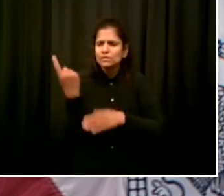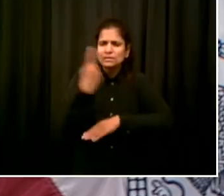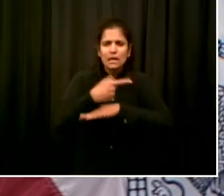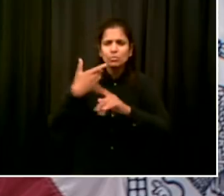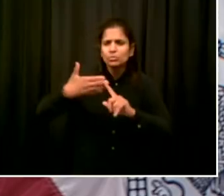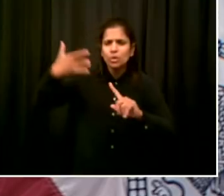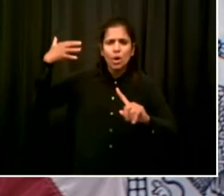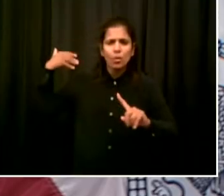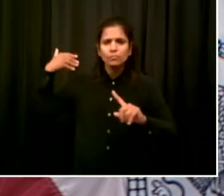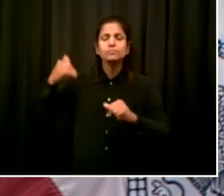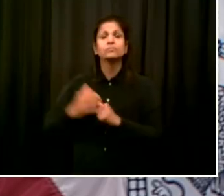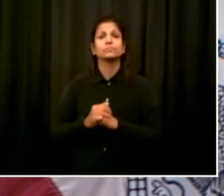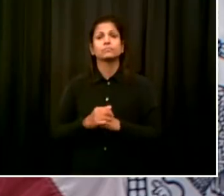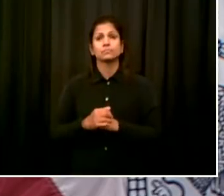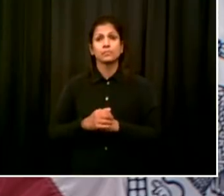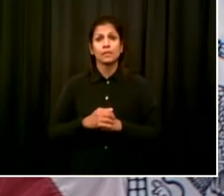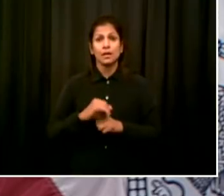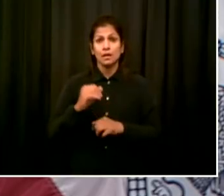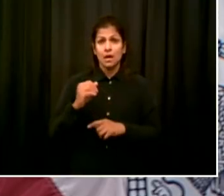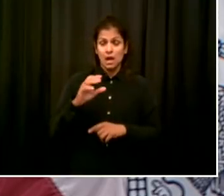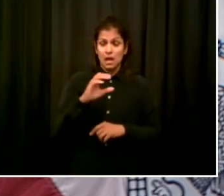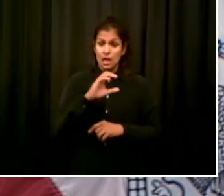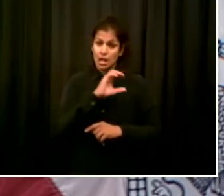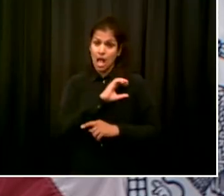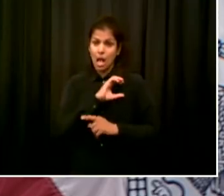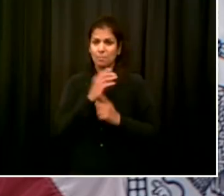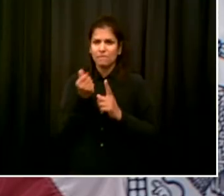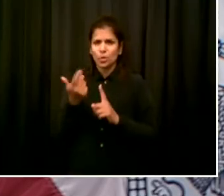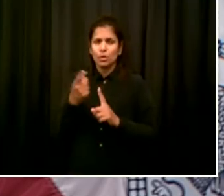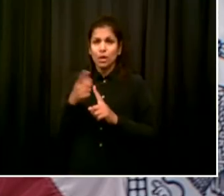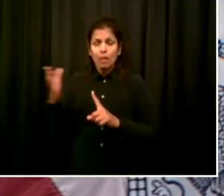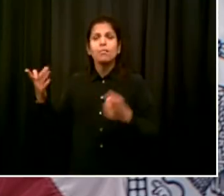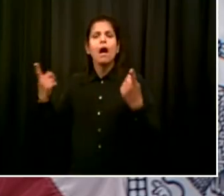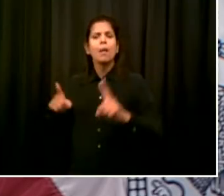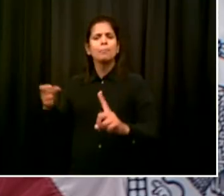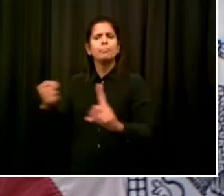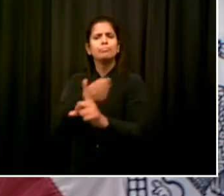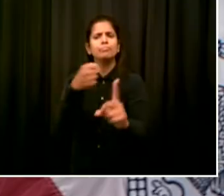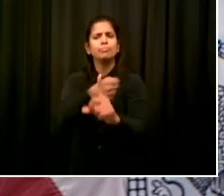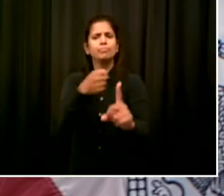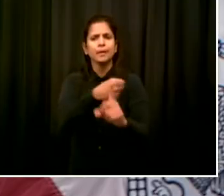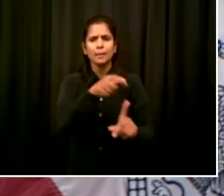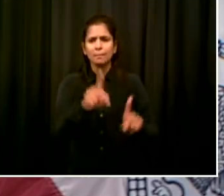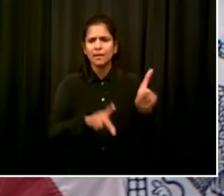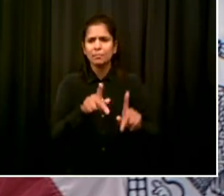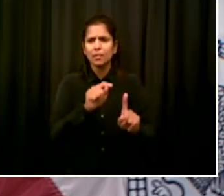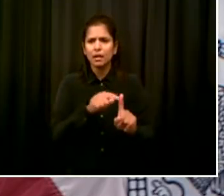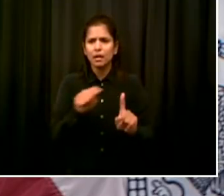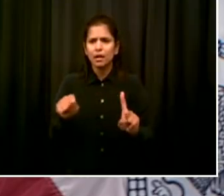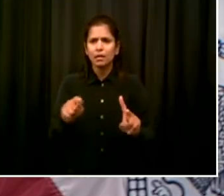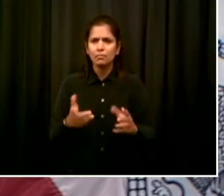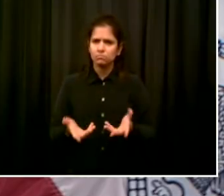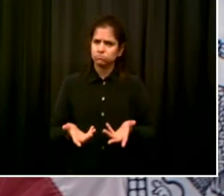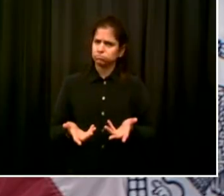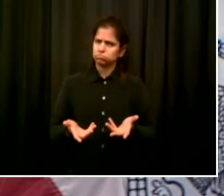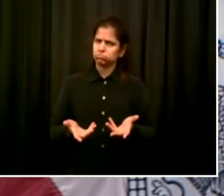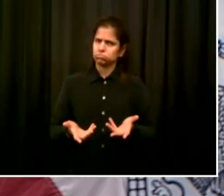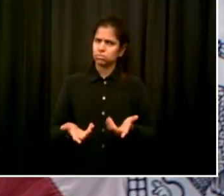GOOD MORNING, IT IS NICE TO SEE YOU AND HEAR YOU AGAIN . I WANTED TO ASK YOU MR. MAYOR. SEVERAL OF YOUR POLICE OFFICERS WERE ATTACKD E